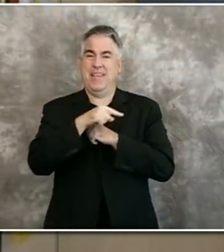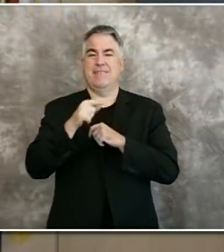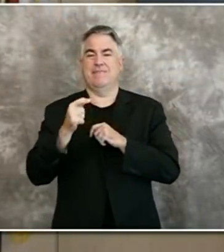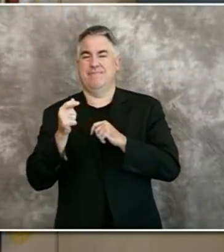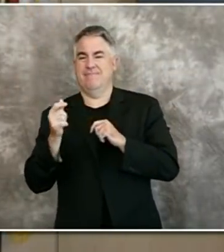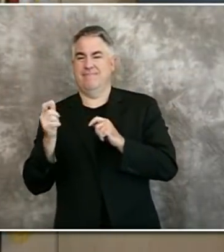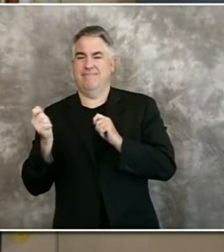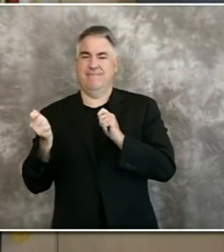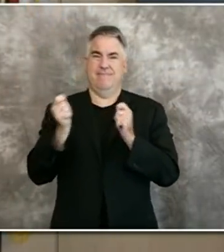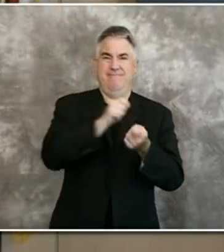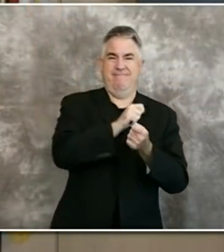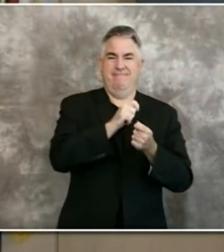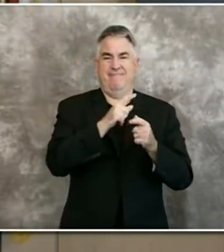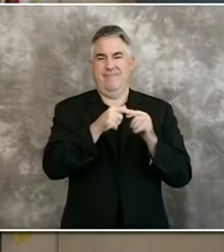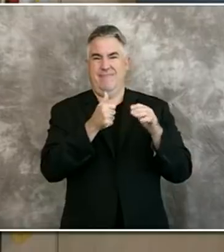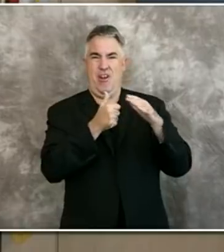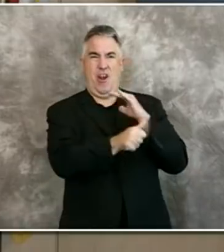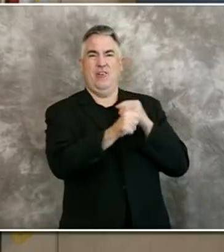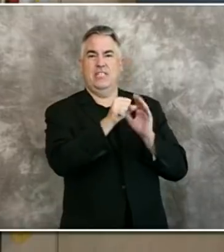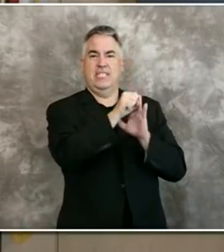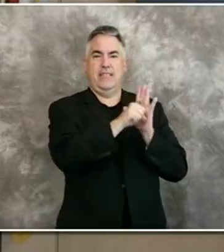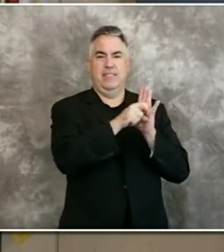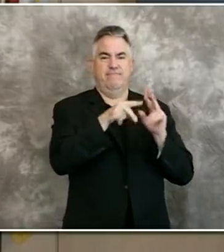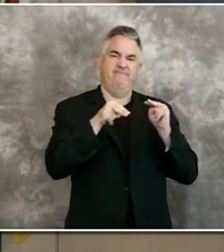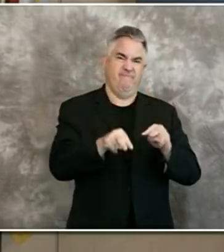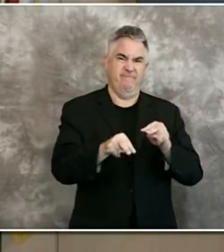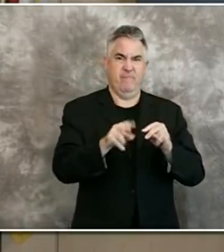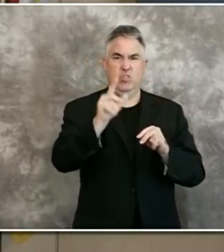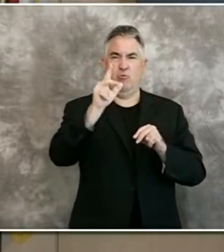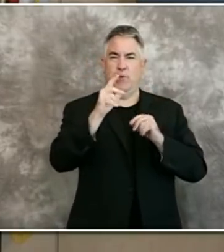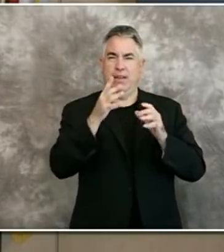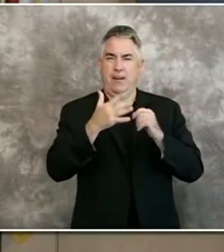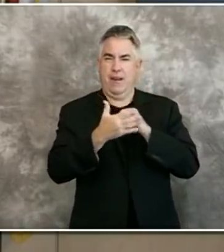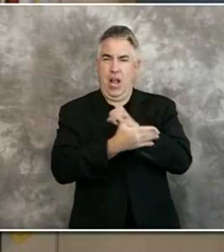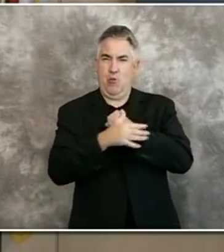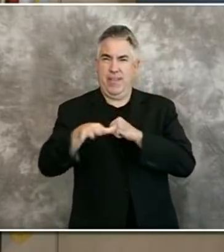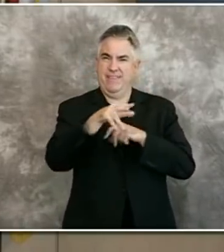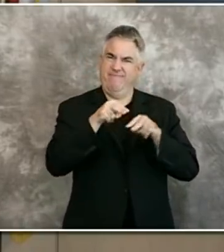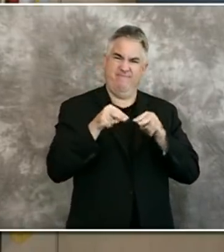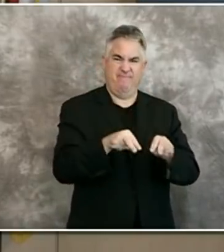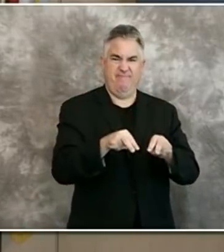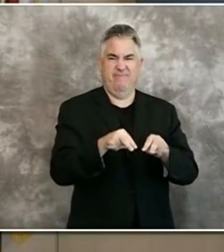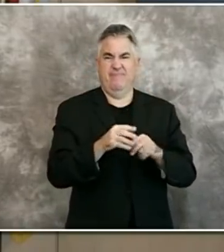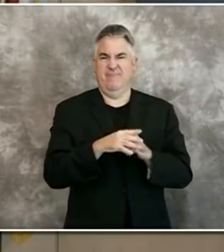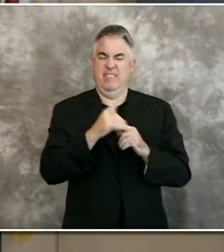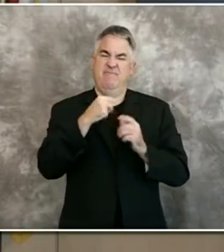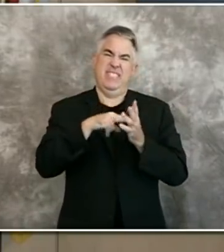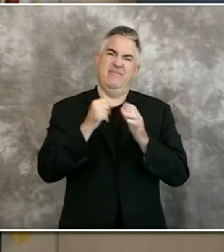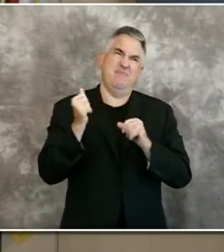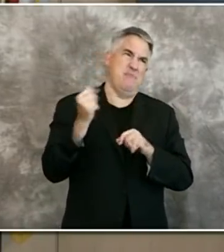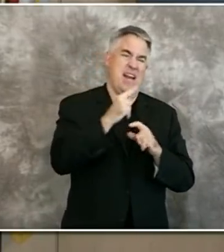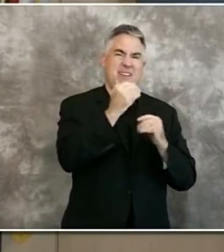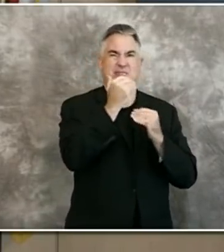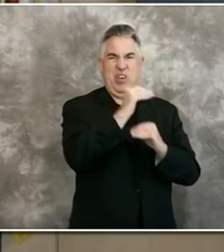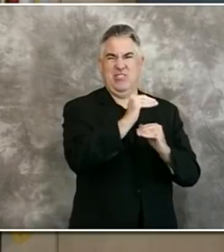REPORT HAPPENING RIGHT NOW SAN DIEGO COUNTY OFFICIALS ARE PROVIDING THEIR UPDATE ON THE CORONAVIRUS SITUATION HERE IN SAN DIEGO COUNTY. WE'LL LISTEN IN.